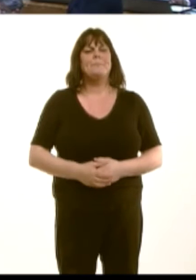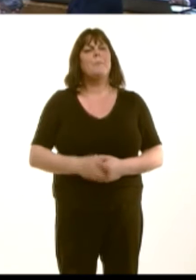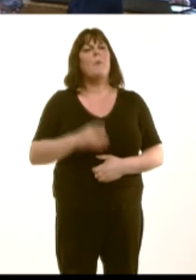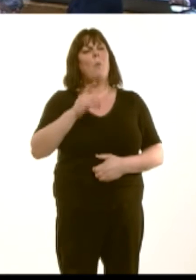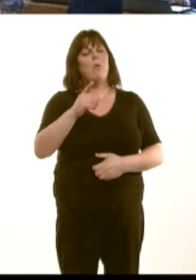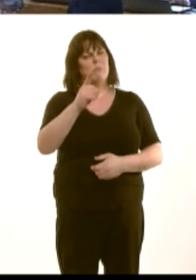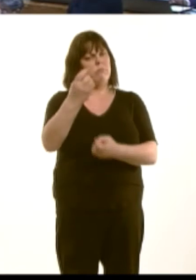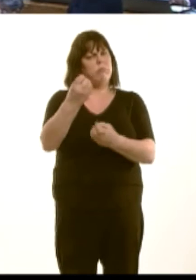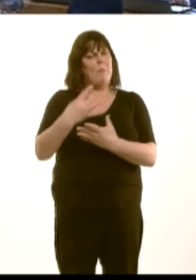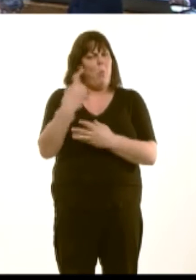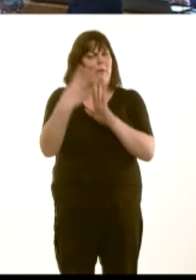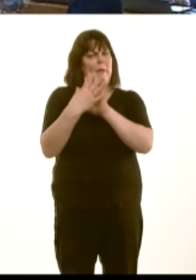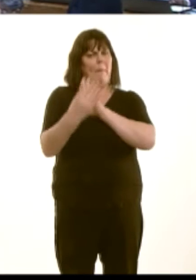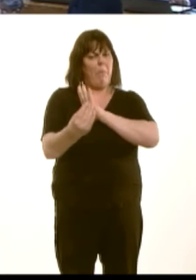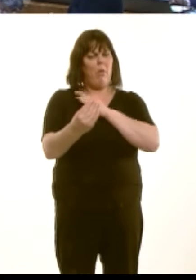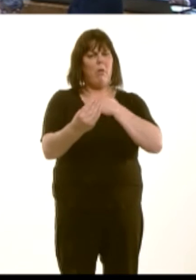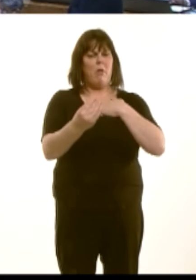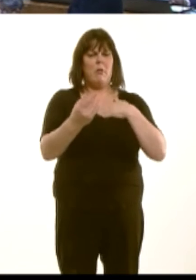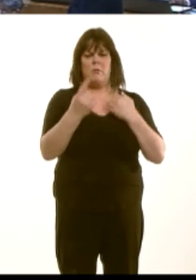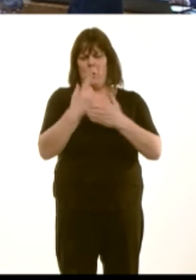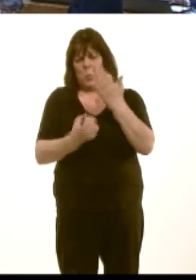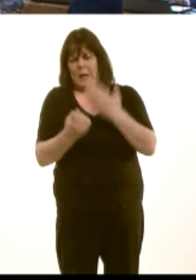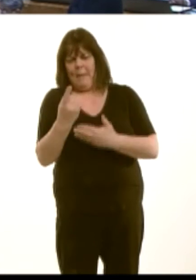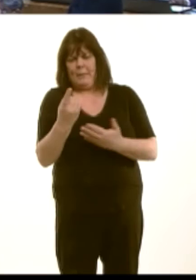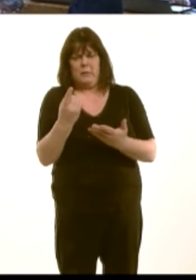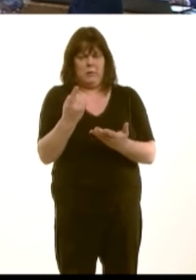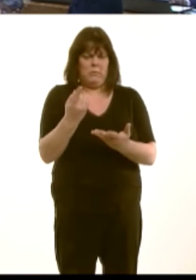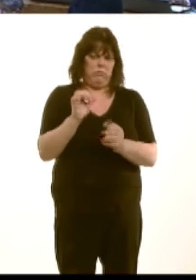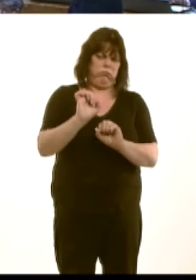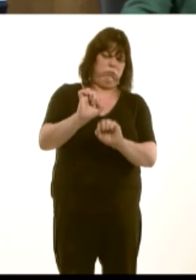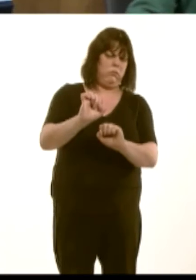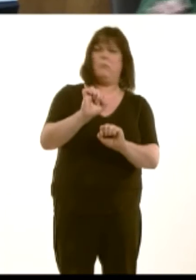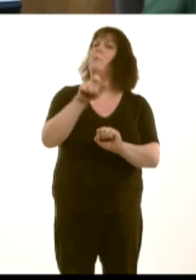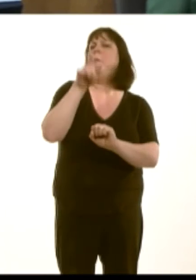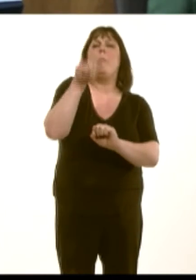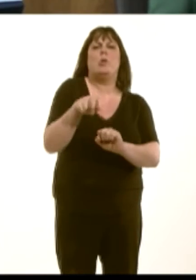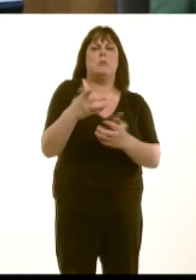Iím not in a position to contradict her; I donít know the personís background, of course.